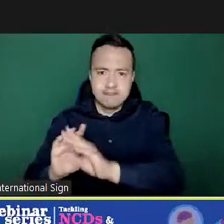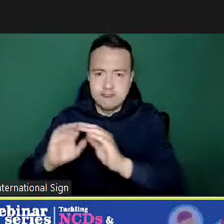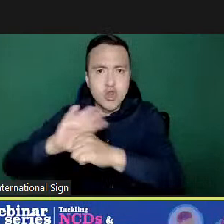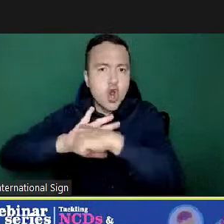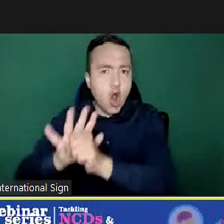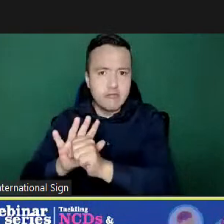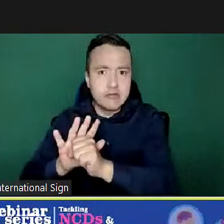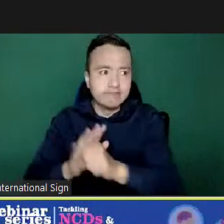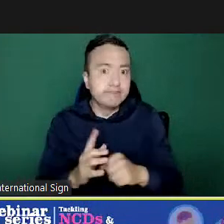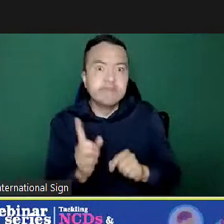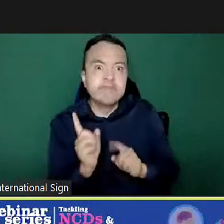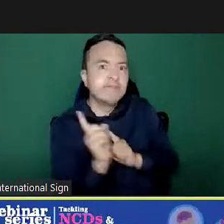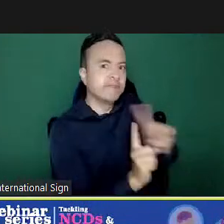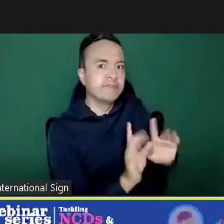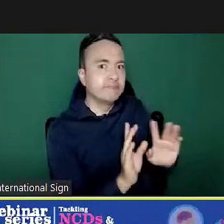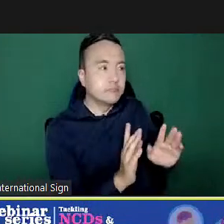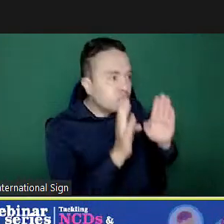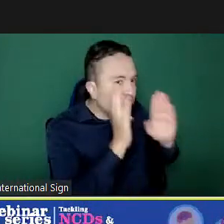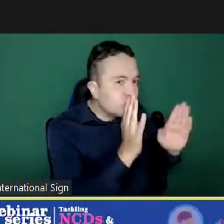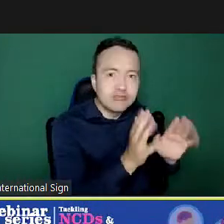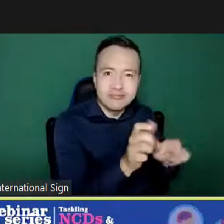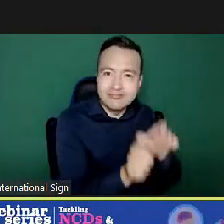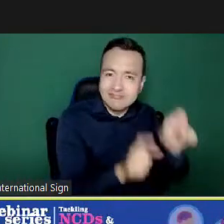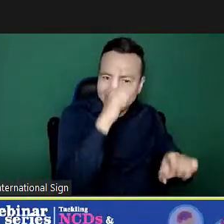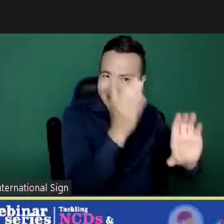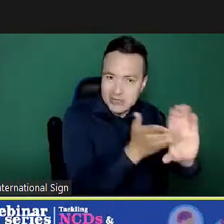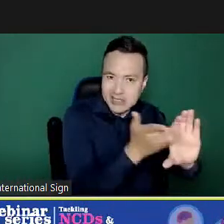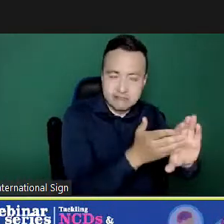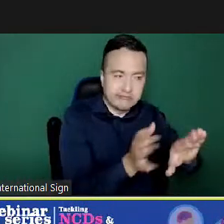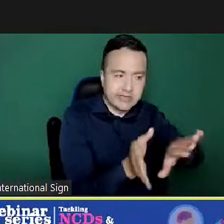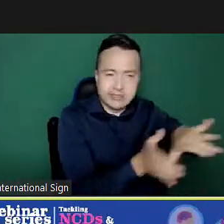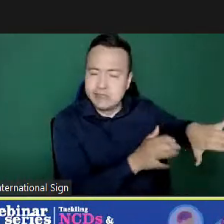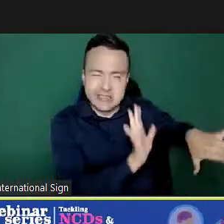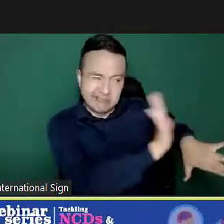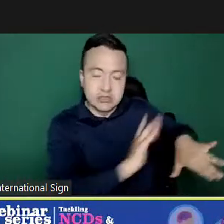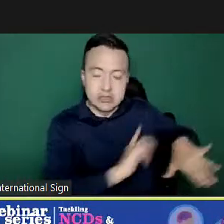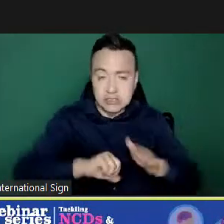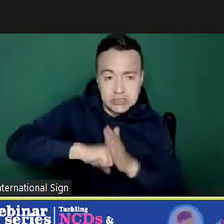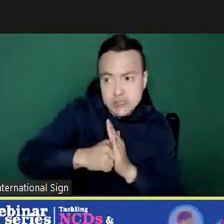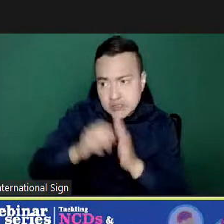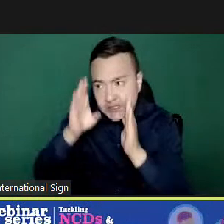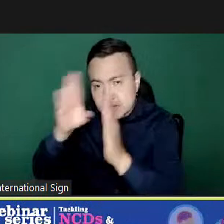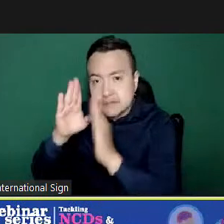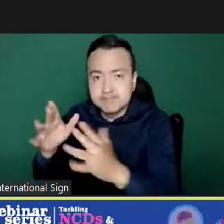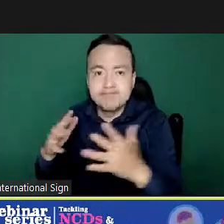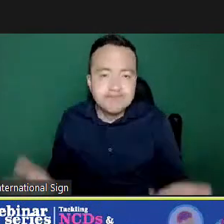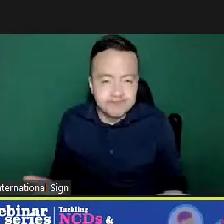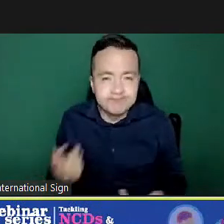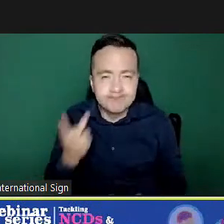disruptions in cancer screening, hypertension management or urgent dental care, 45% of care for diabetes was disrupted, and